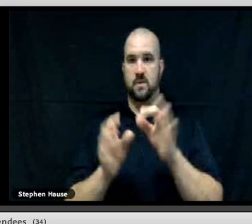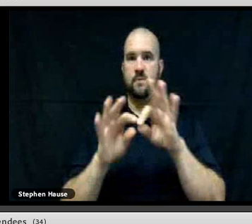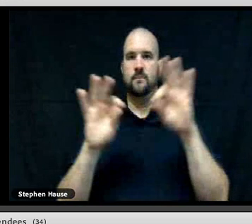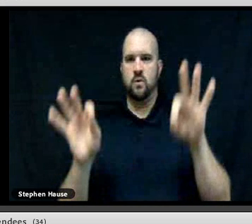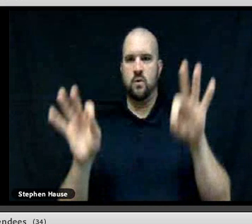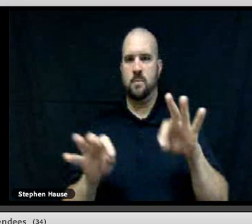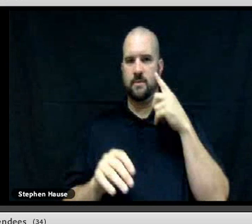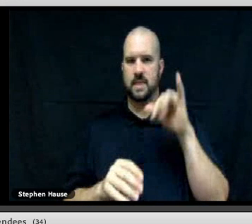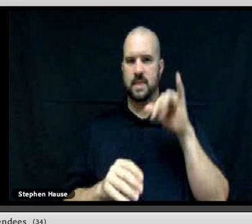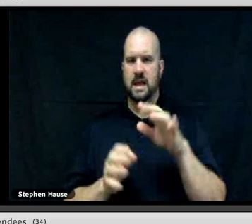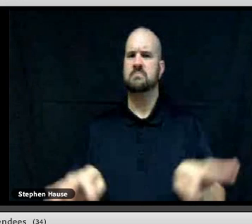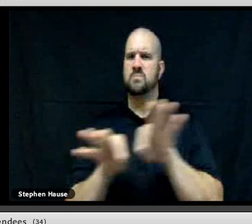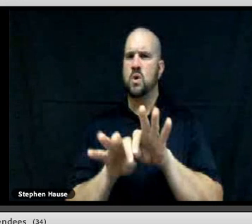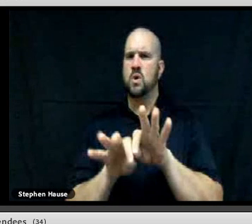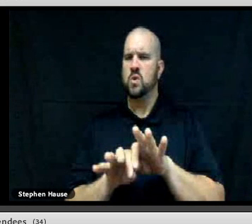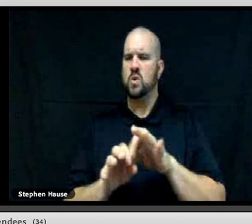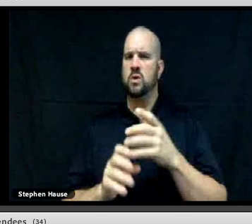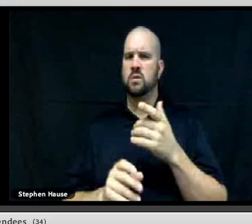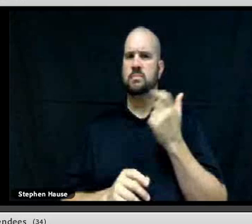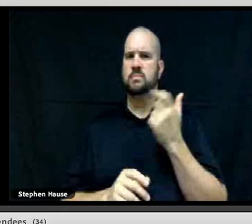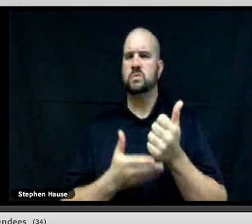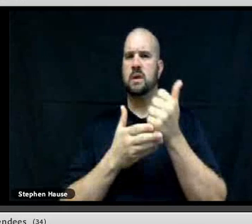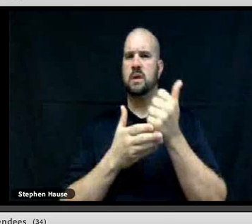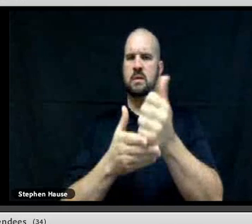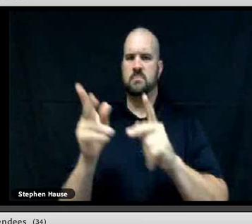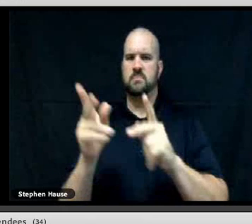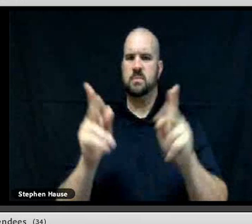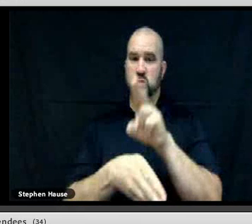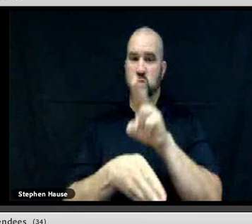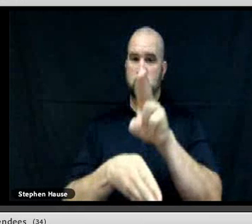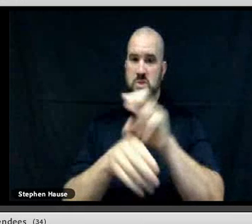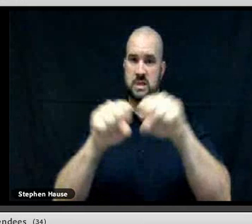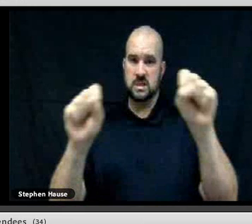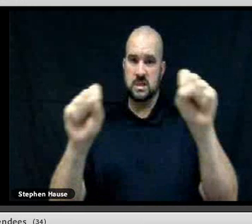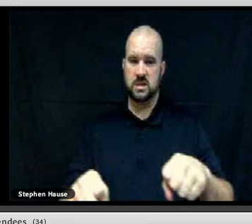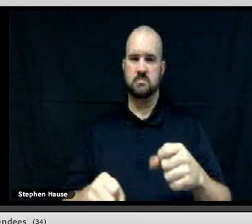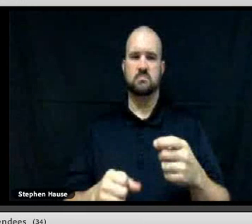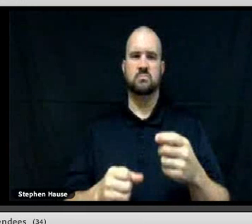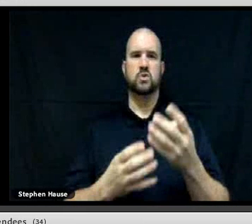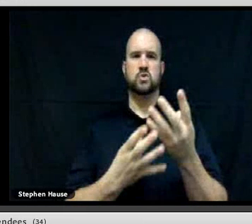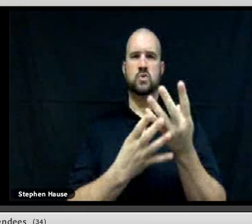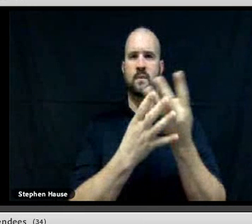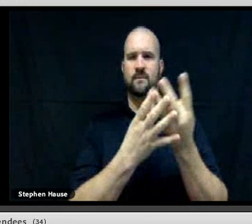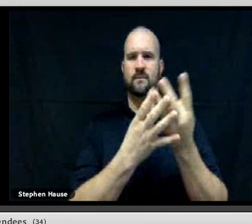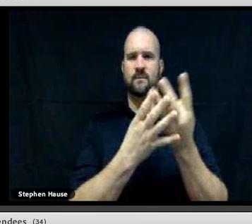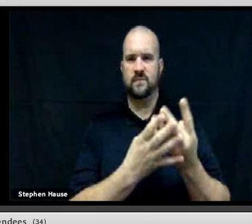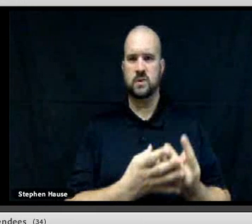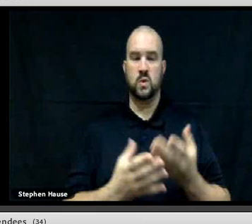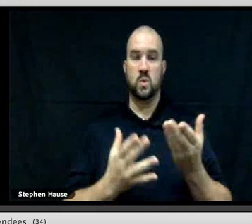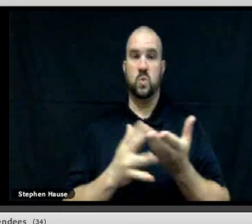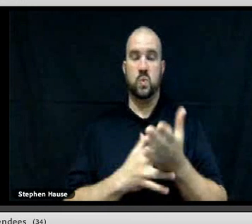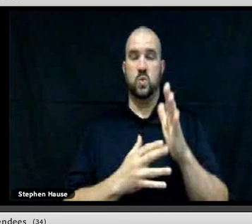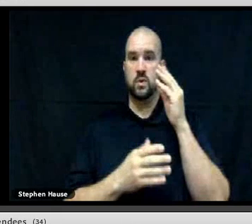uh, filter their results, uh, for relevant content. So, if a user is looking for, um, images about World War II,